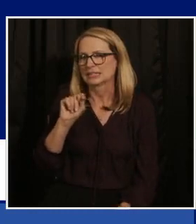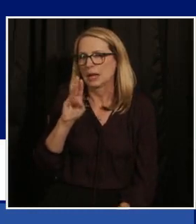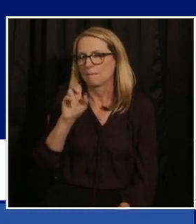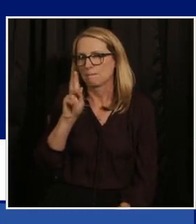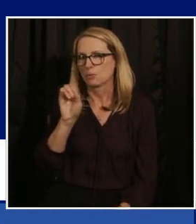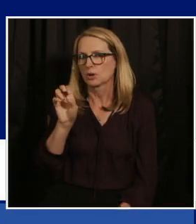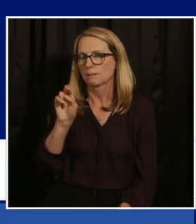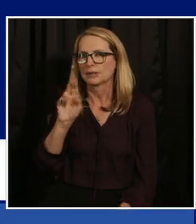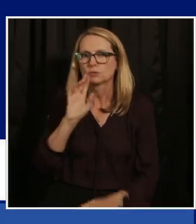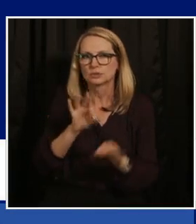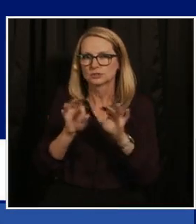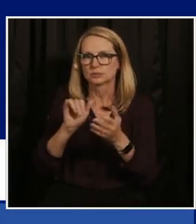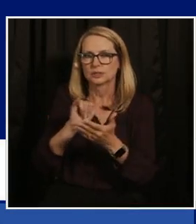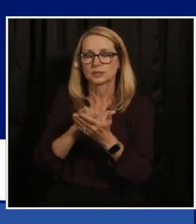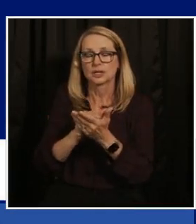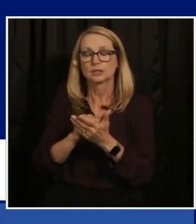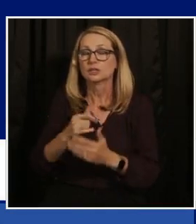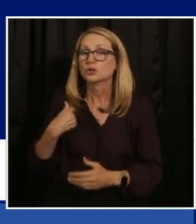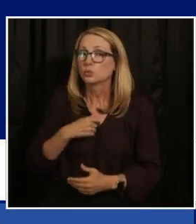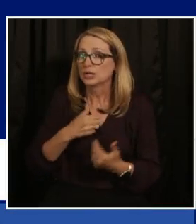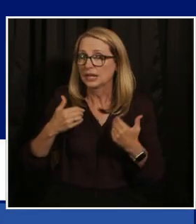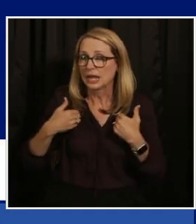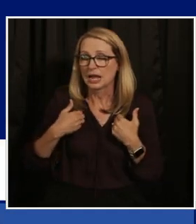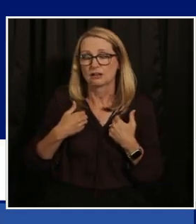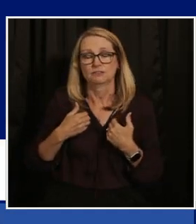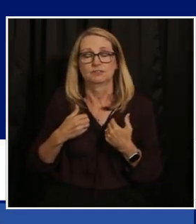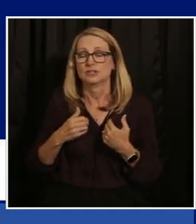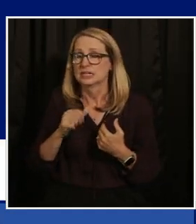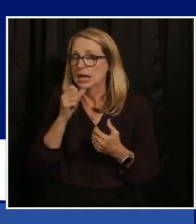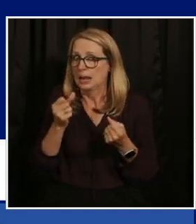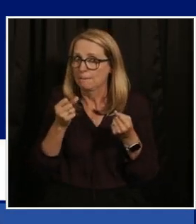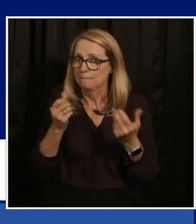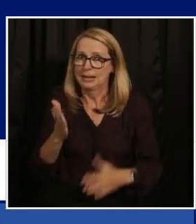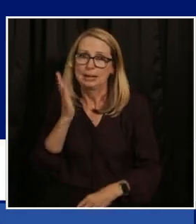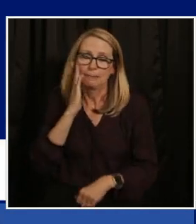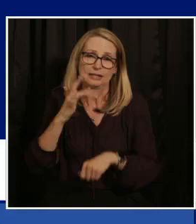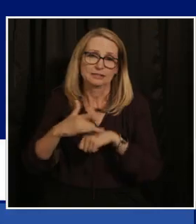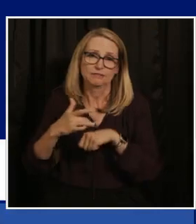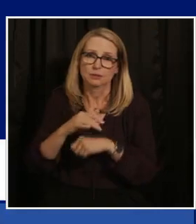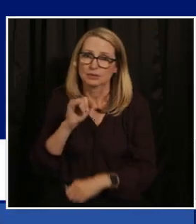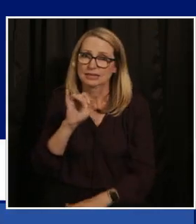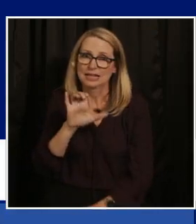the lowest icu available rate that we've had since the start of this crisis in part due to the